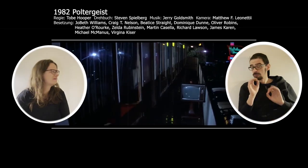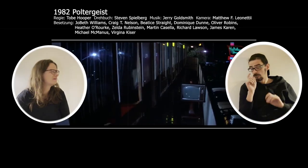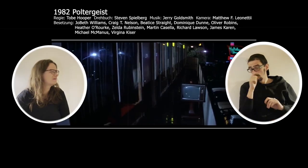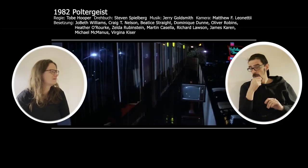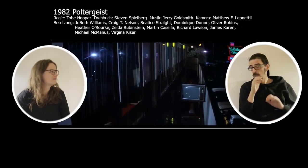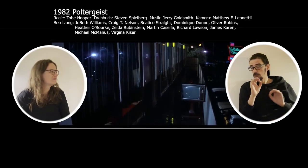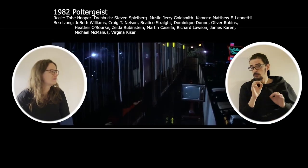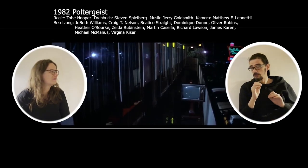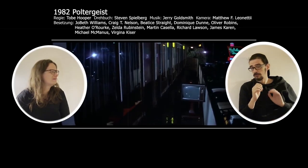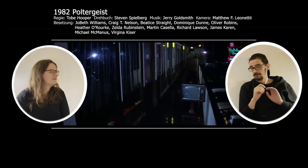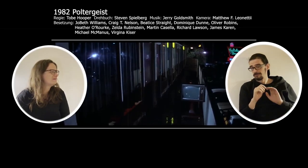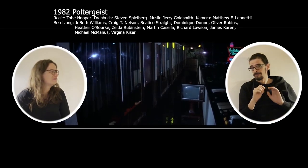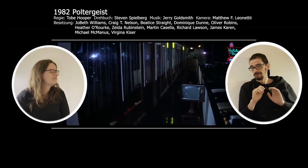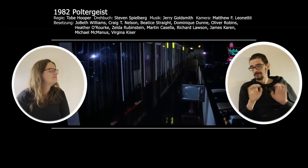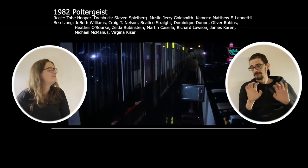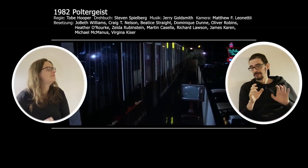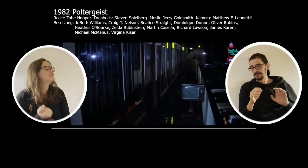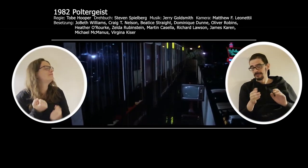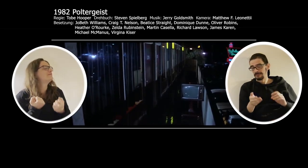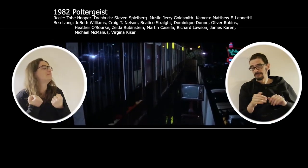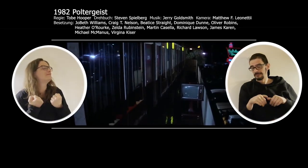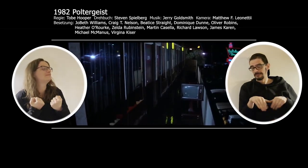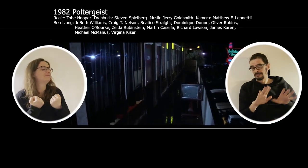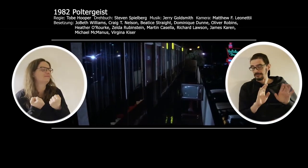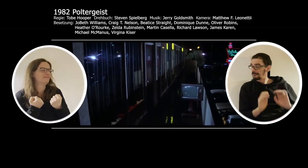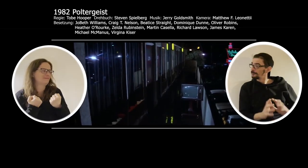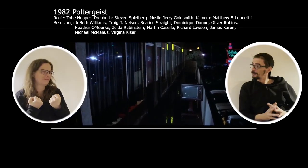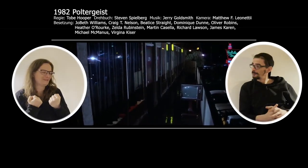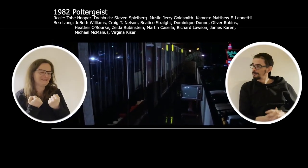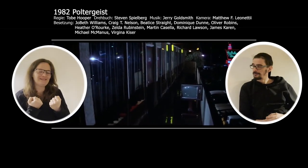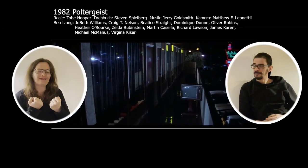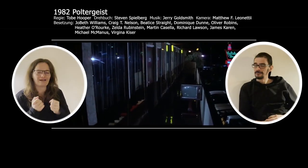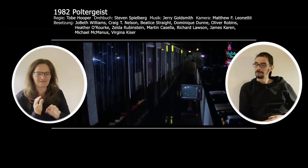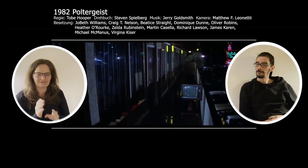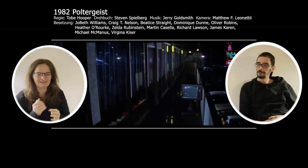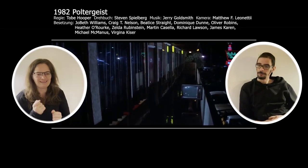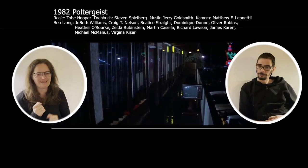It's not so bad to live without a television. That’s for sure.